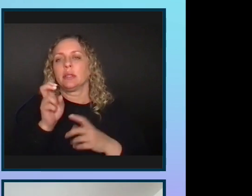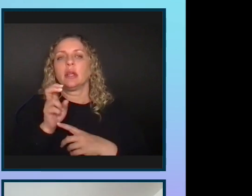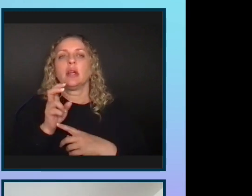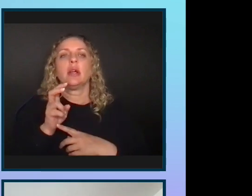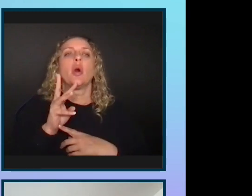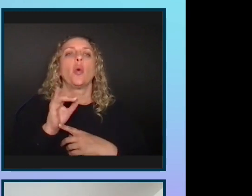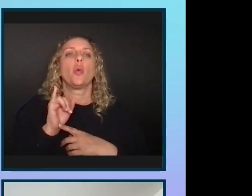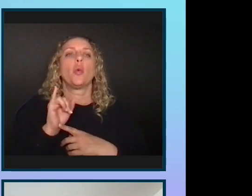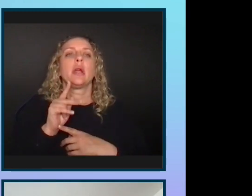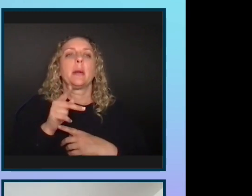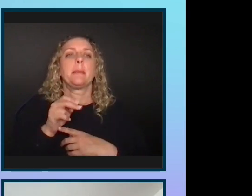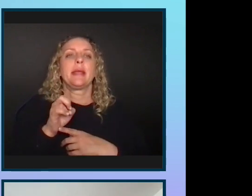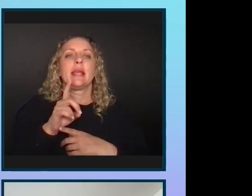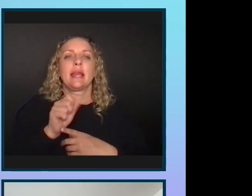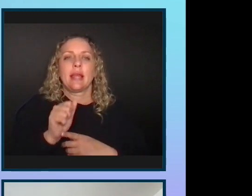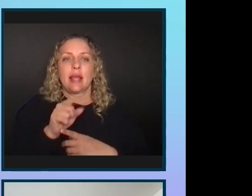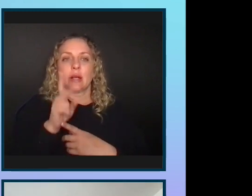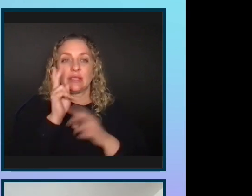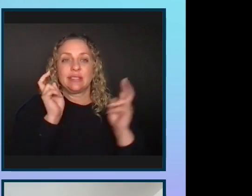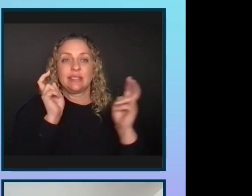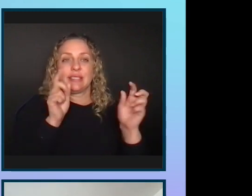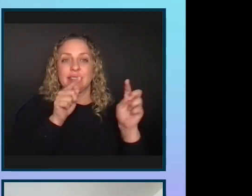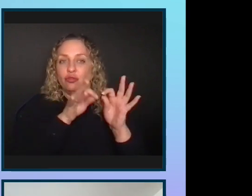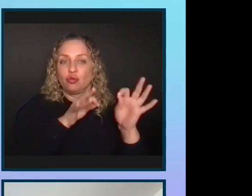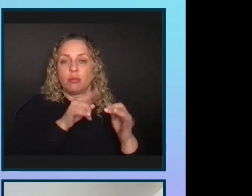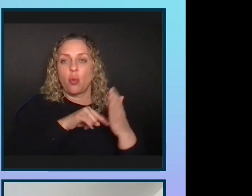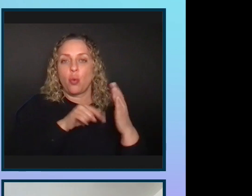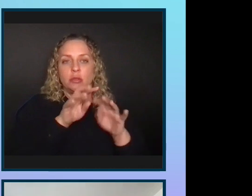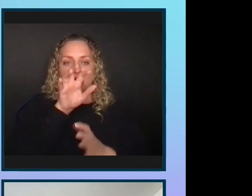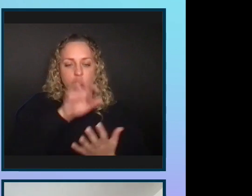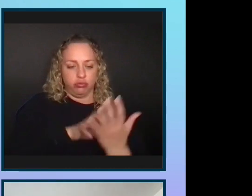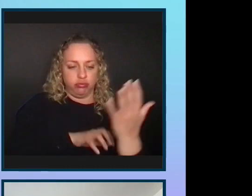The page titles are descriptive of what's on the page, and sometimes we even have subheadings